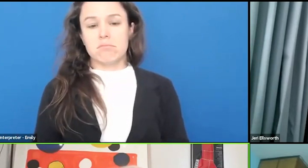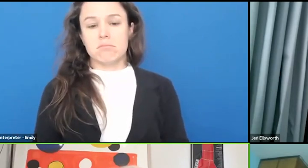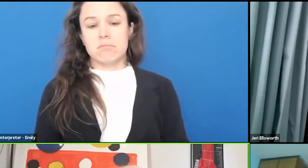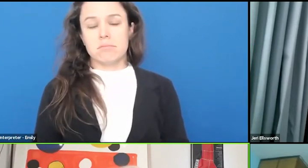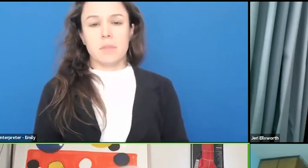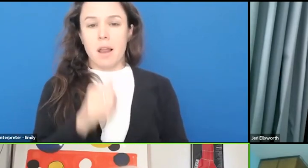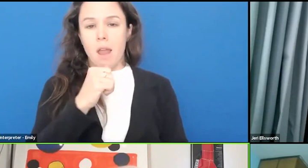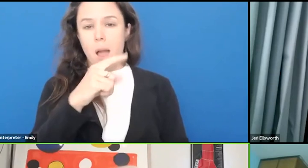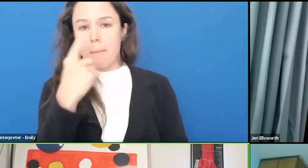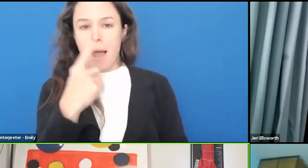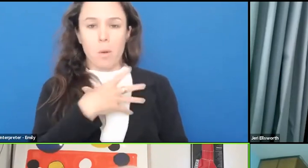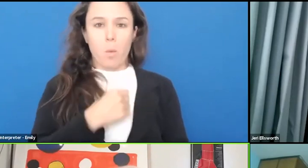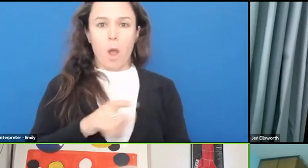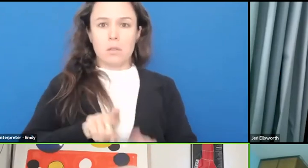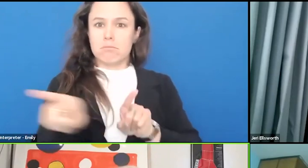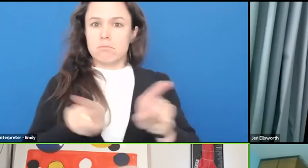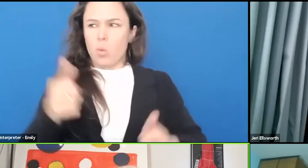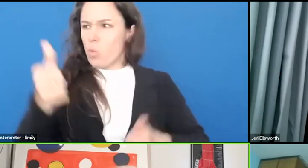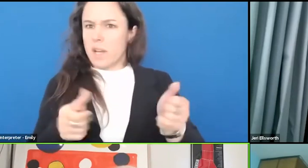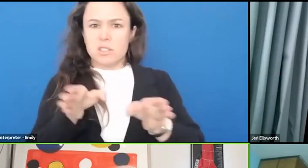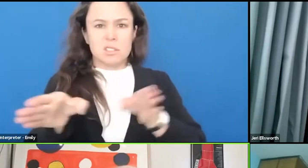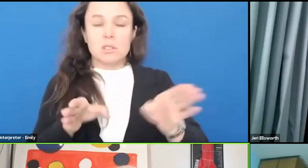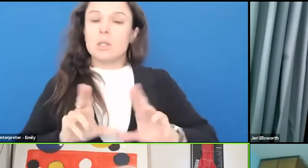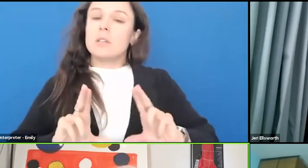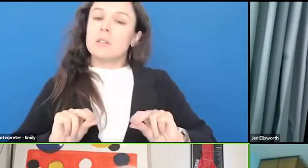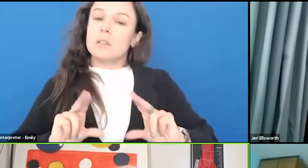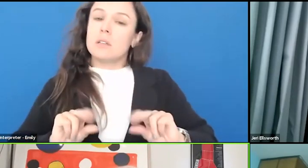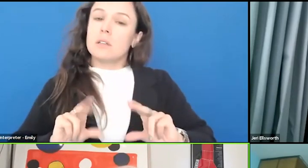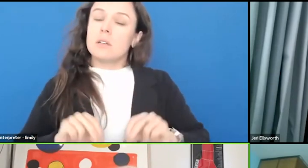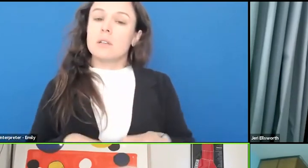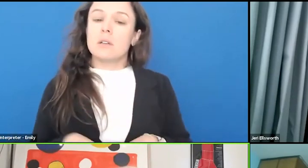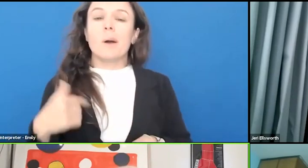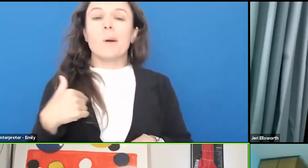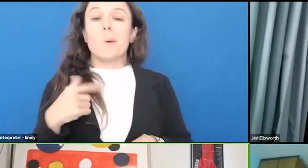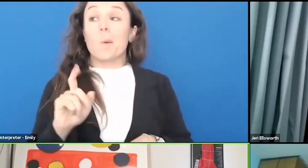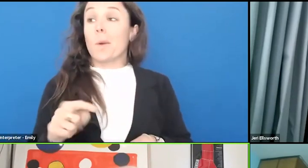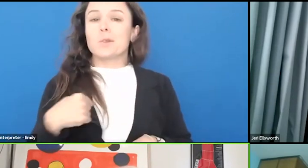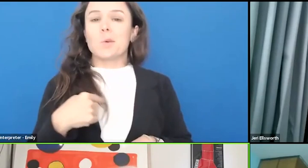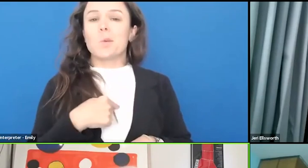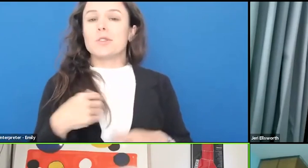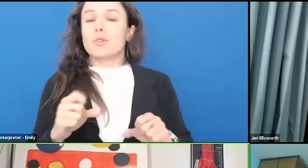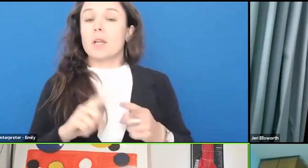and white issue, I think it's a question of what are we trying to do to accommodate this